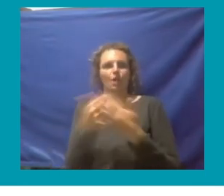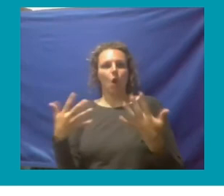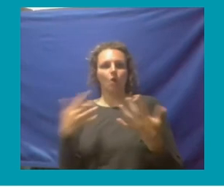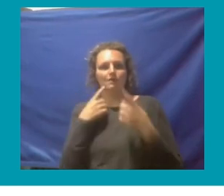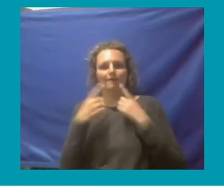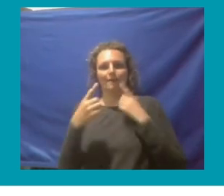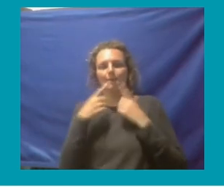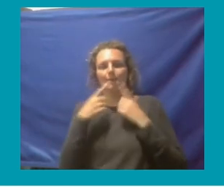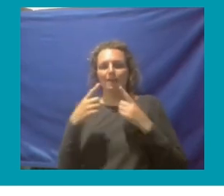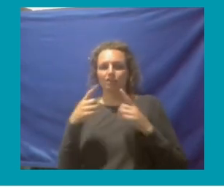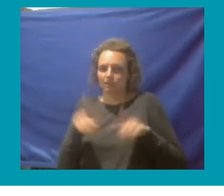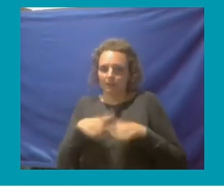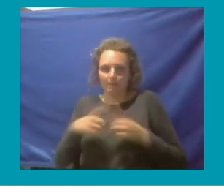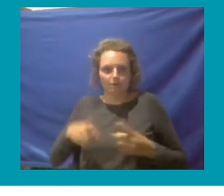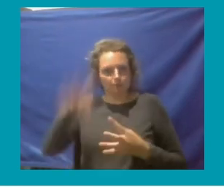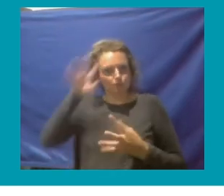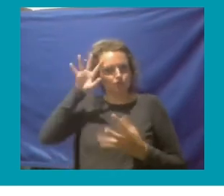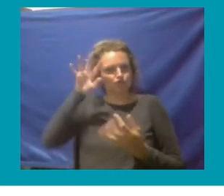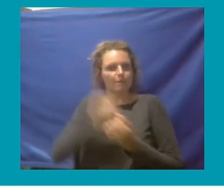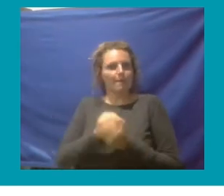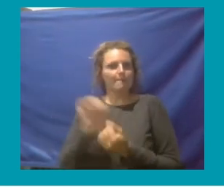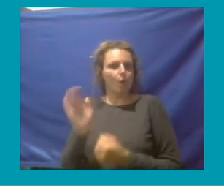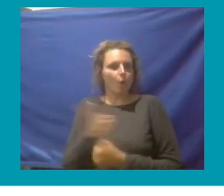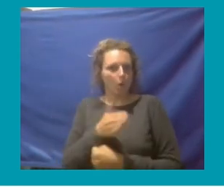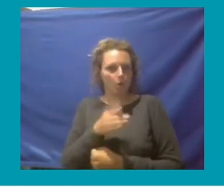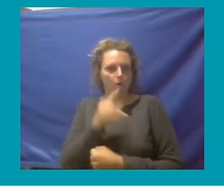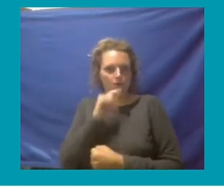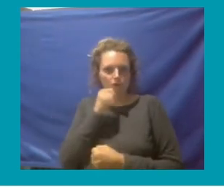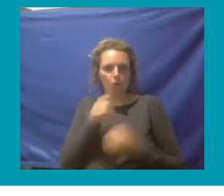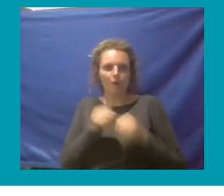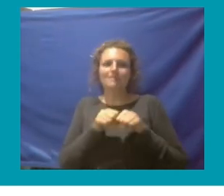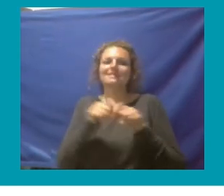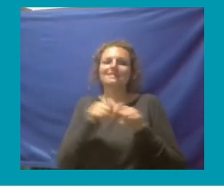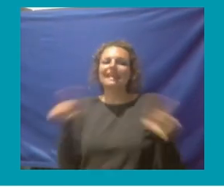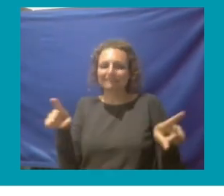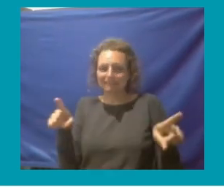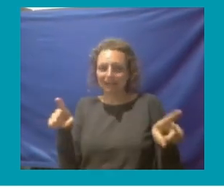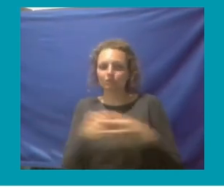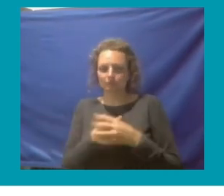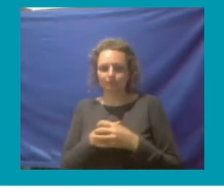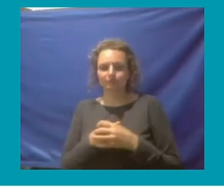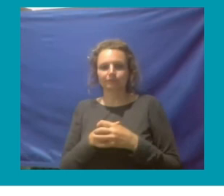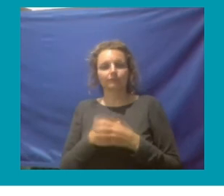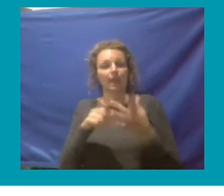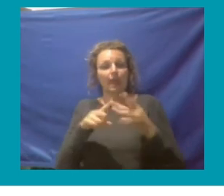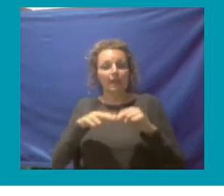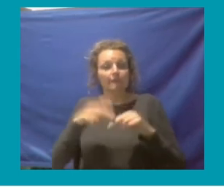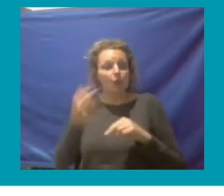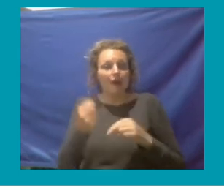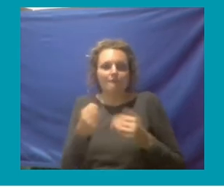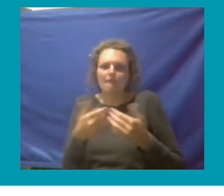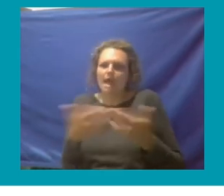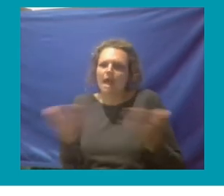Also will be sending out some information for you to furtle through. And if you have any questions at all, any comments you know you want a